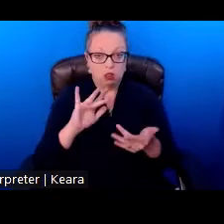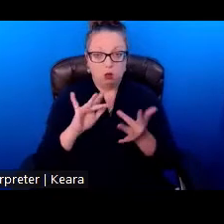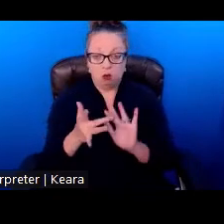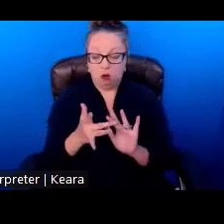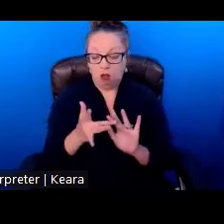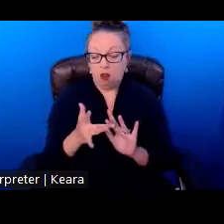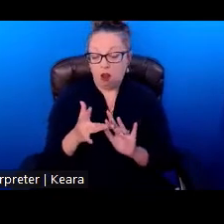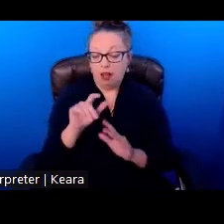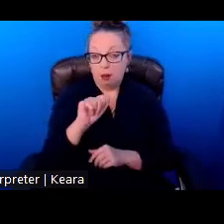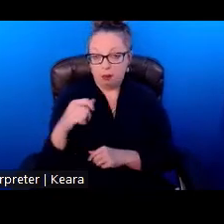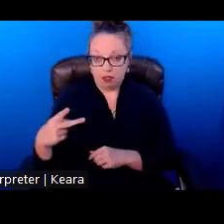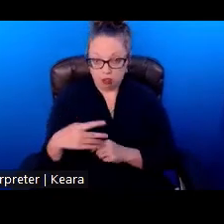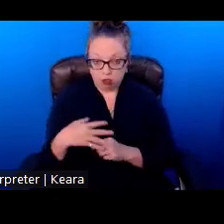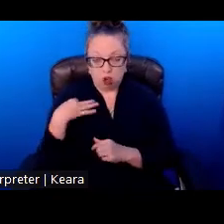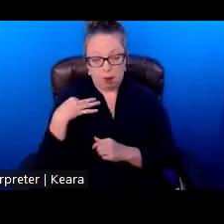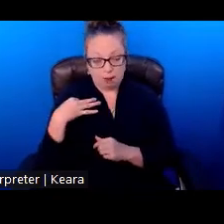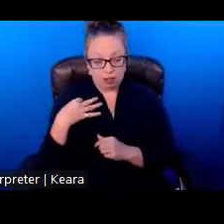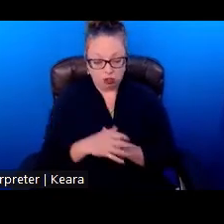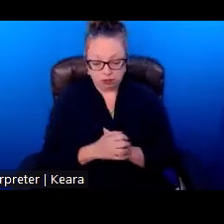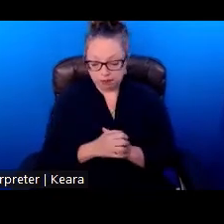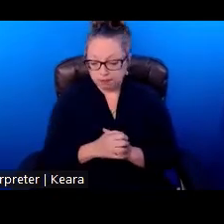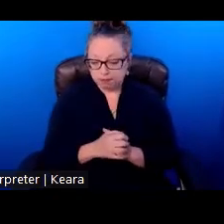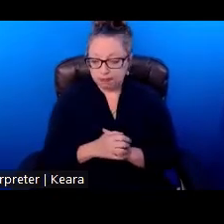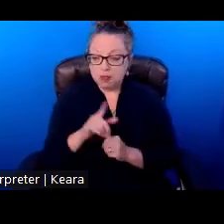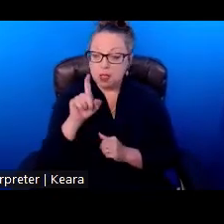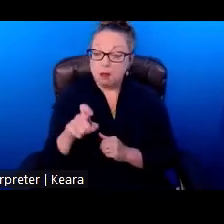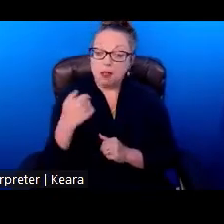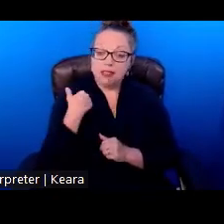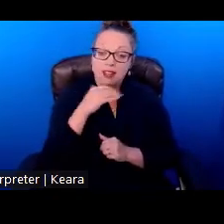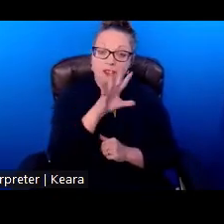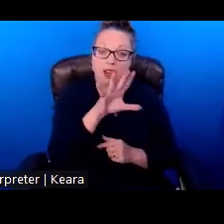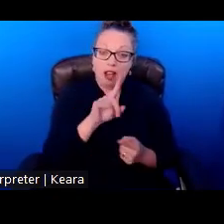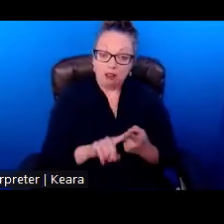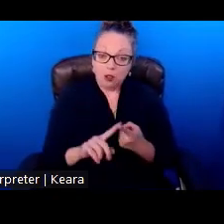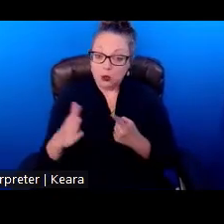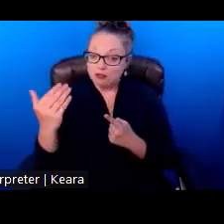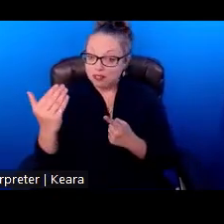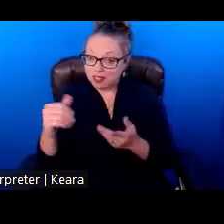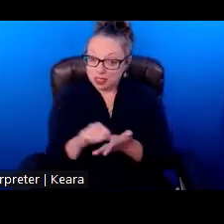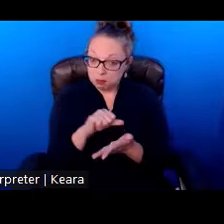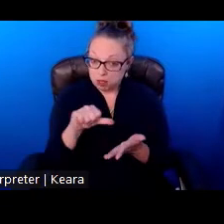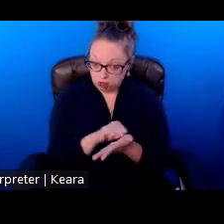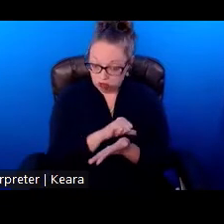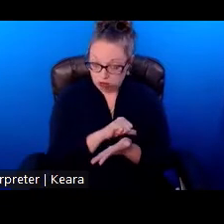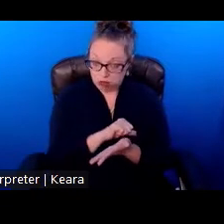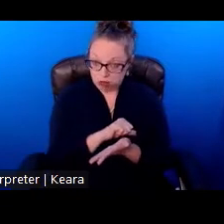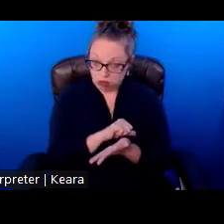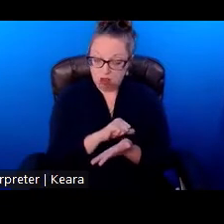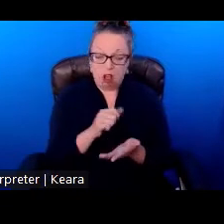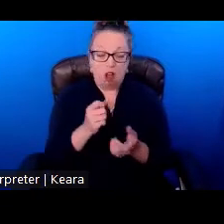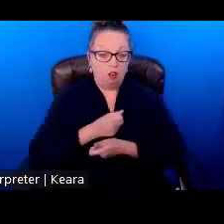The manuscript must contain 5-15 pages of original poetry by the applicant artist. Each